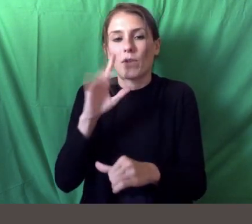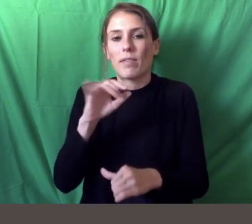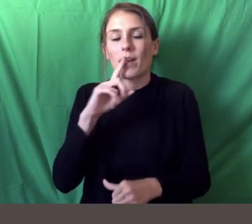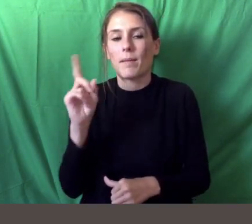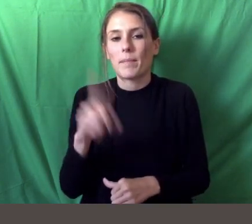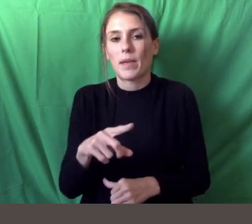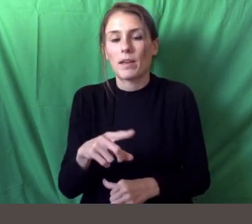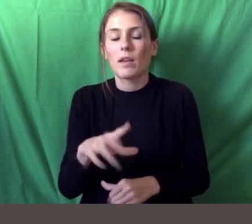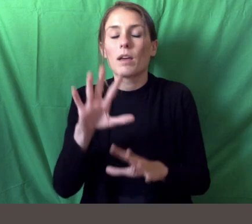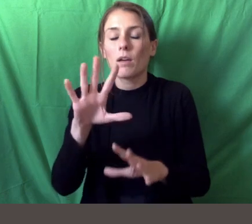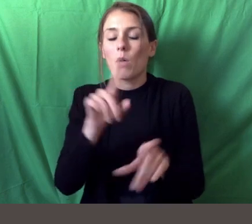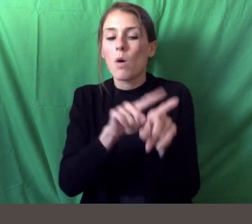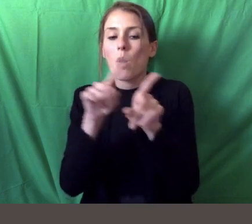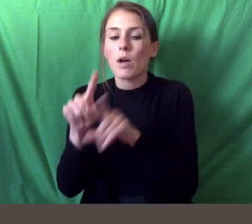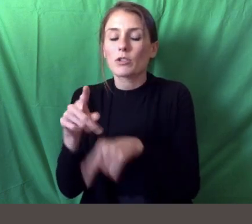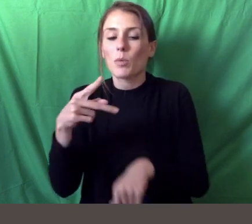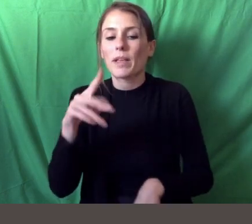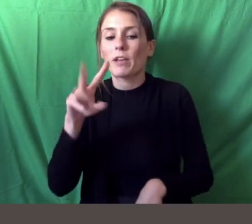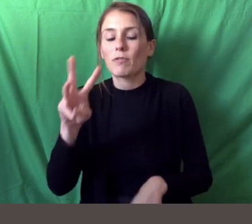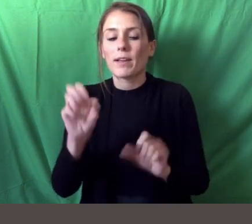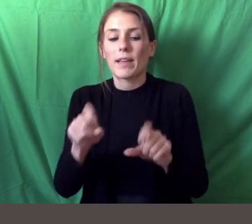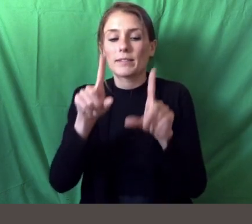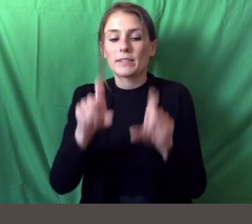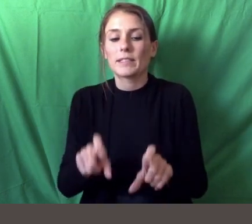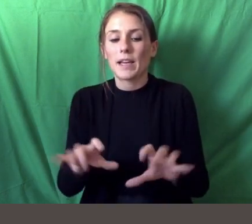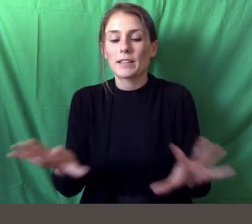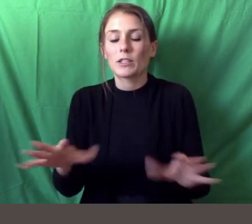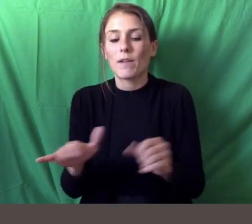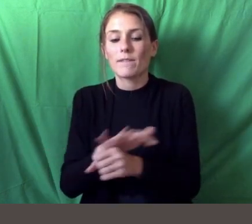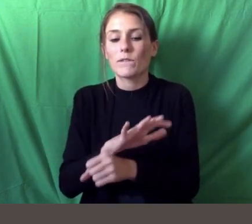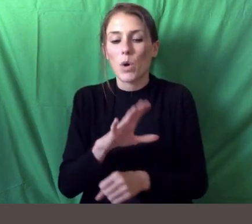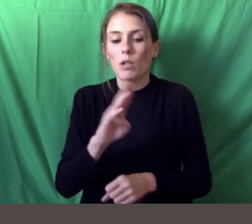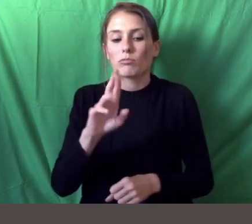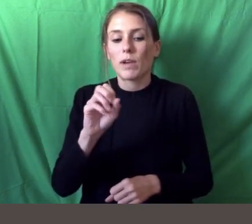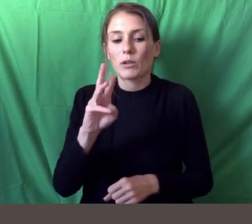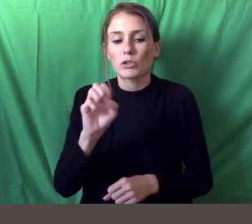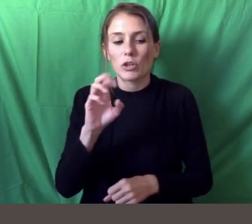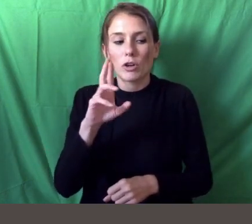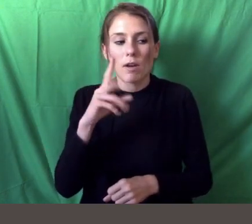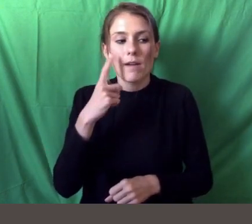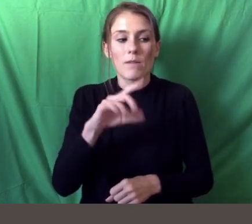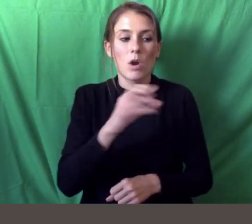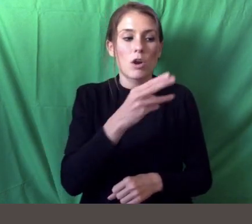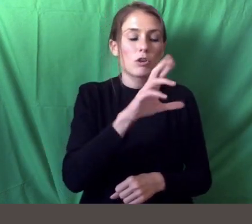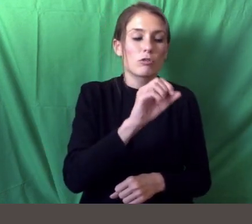Also, note that PlayWright can test the full browsers of Google Chrome and Microsoft Edge